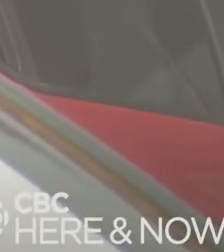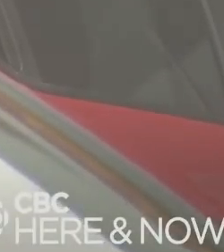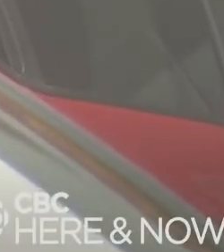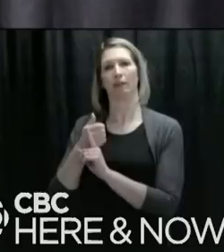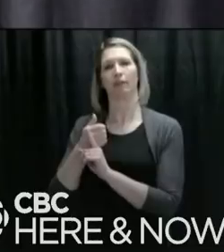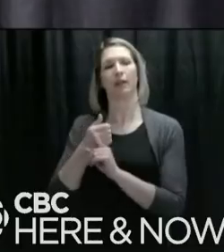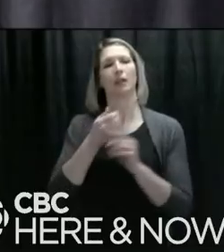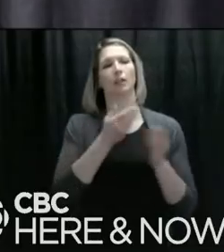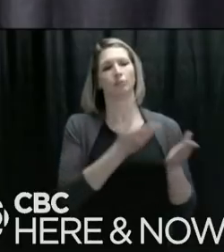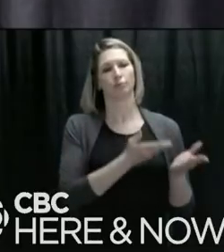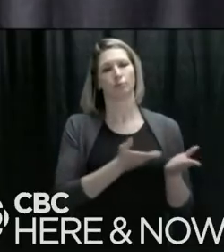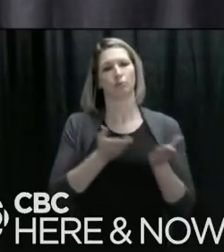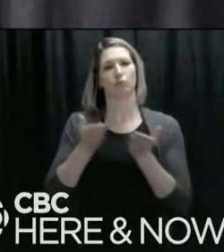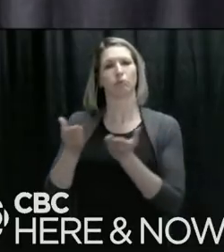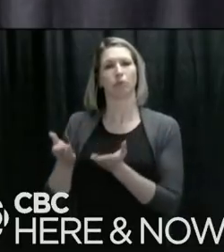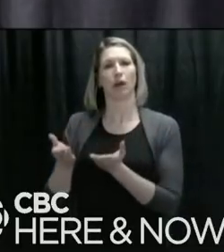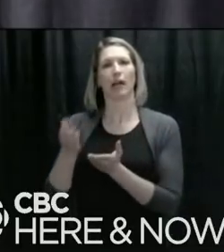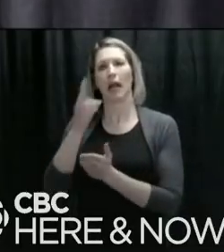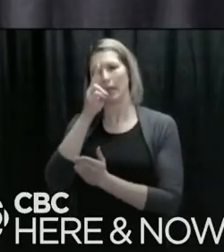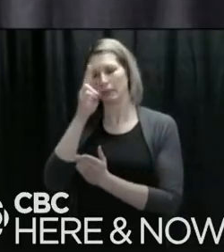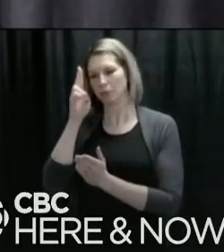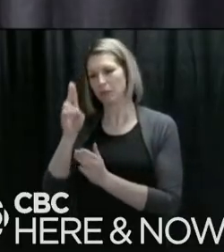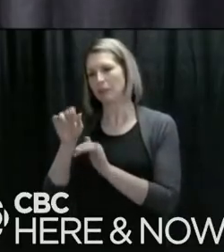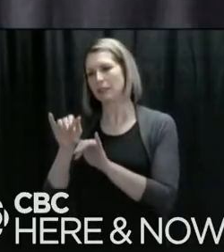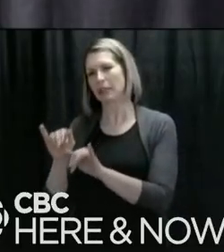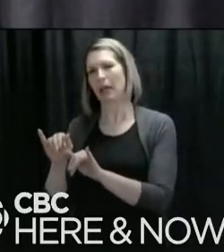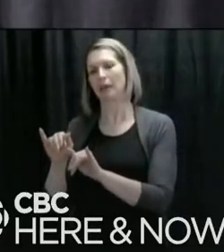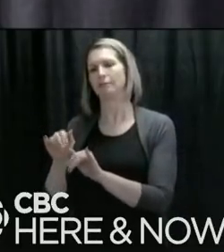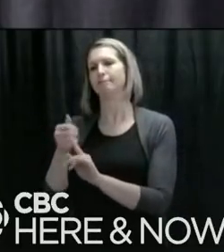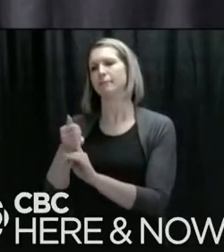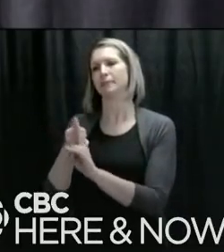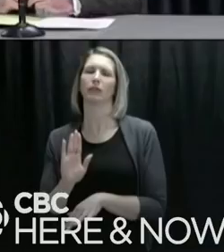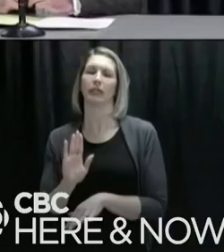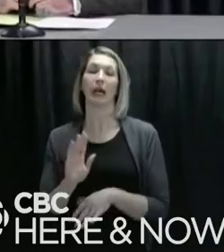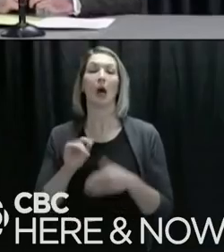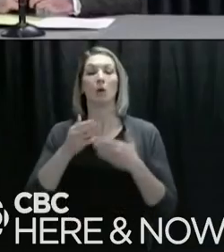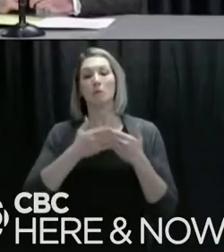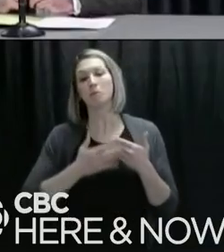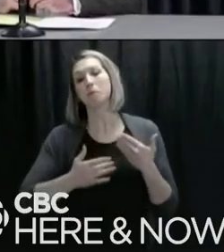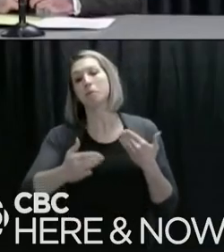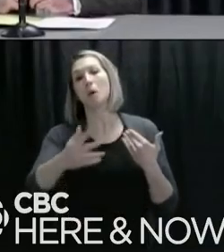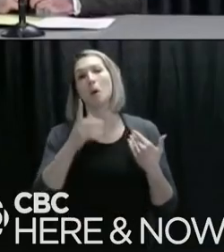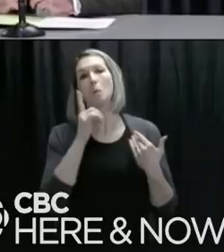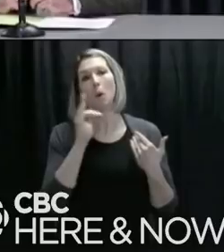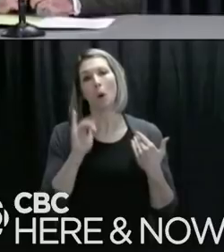FOR THE FIRST TIME. ON MARCH 29th, THE FIRST DEATH.